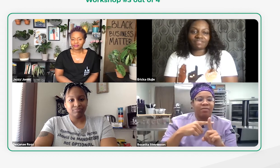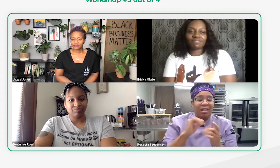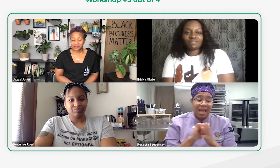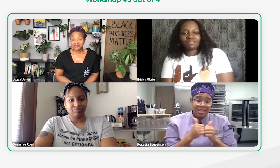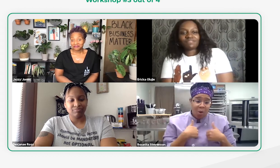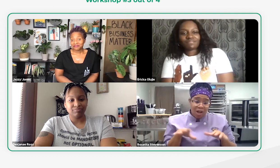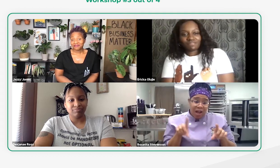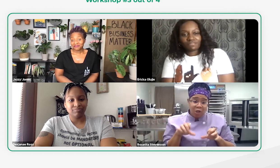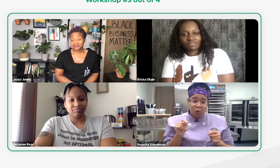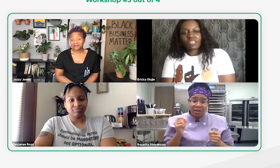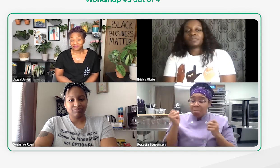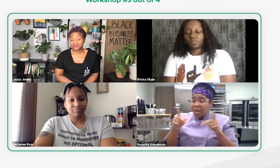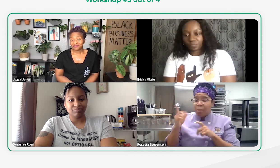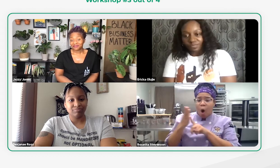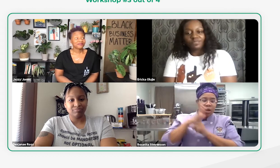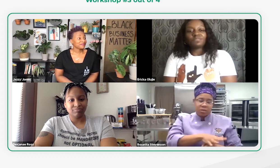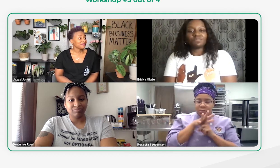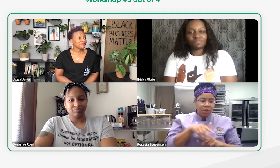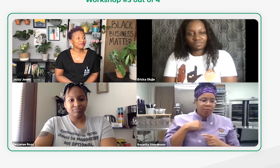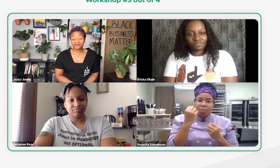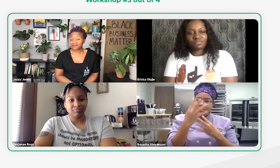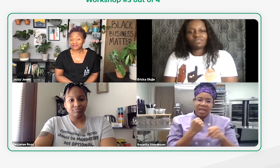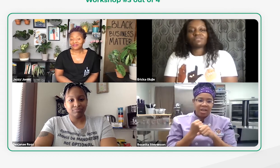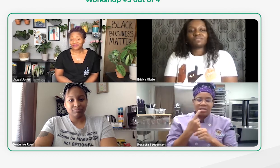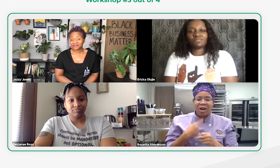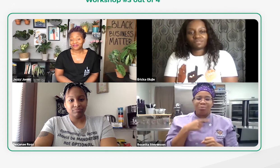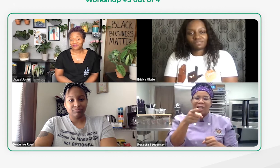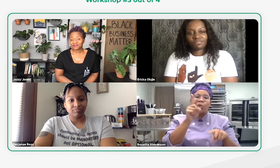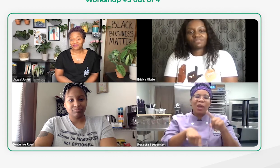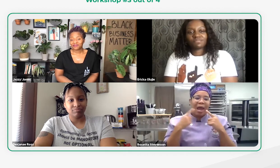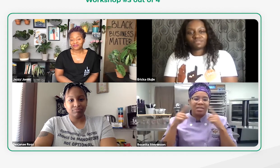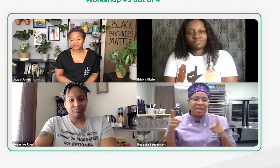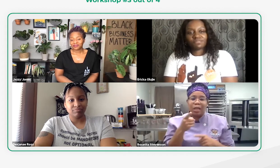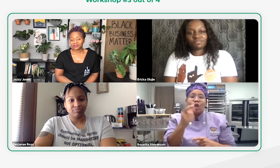She kept saying you know what stay positive. That's what I do. People will give you doubt